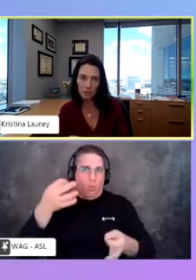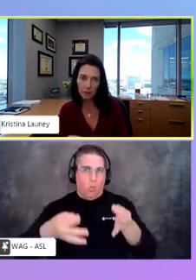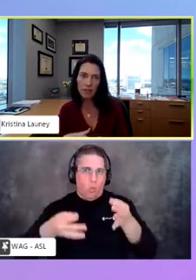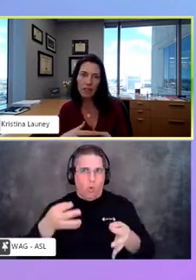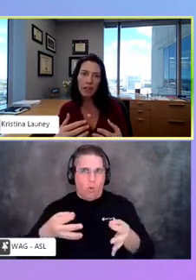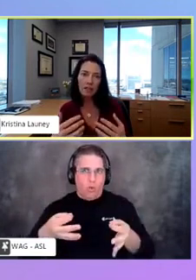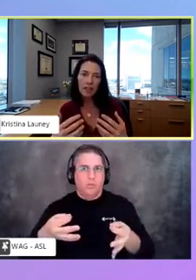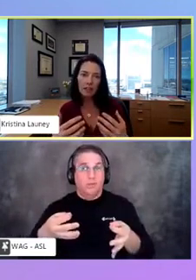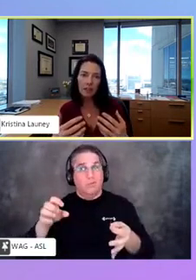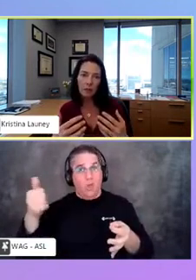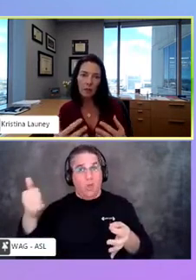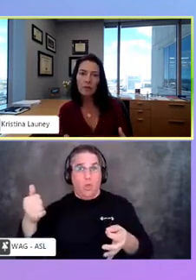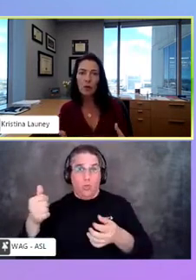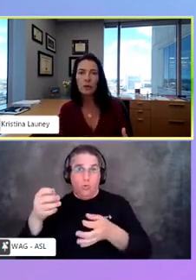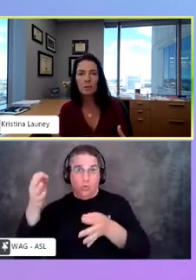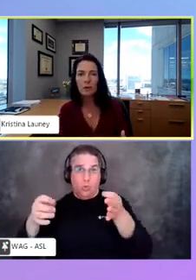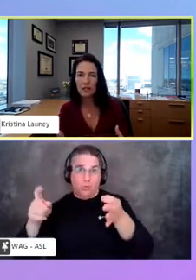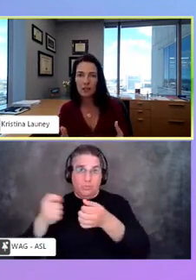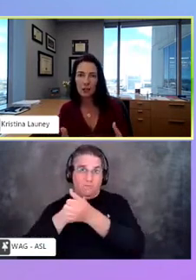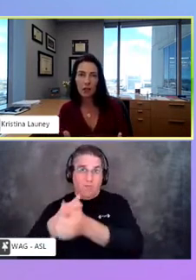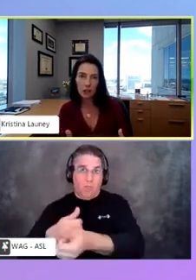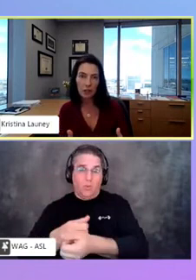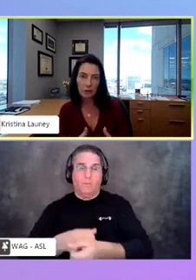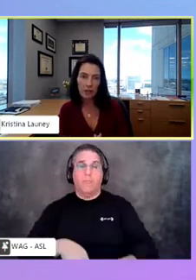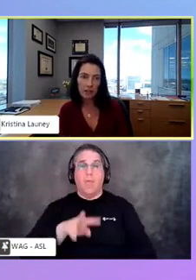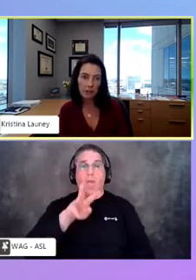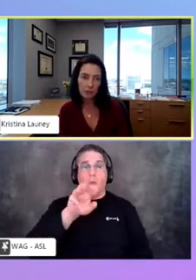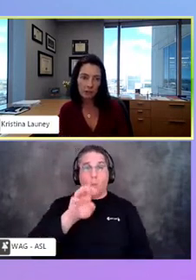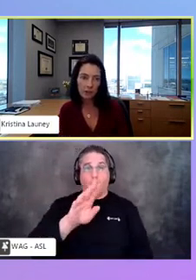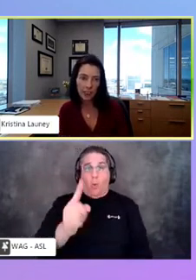about that in a minute. In those circuits, the courts of